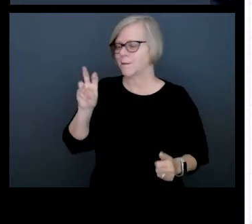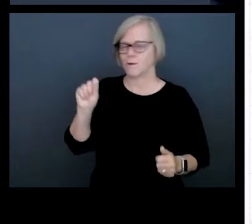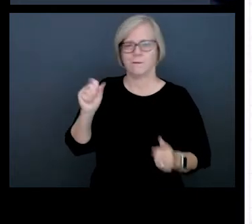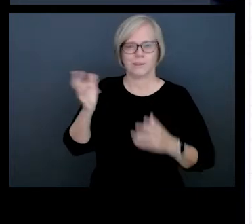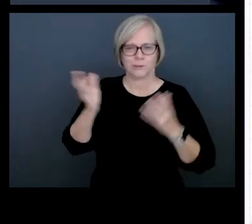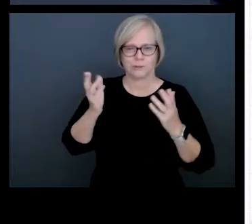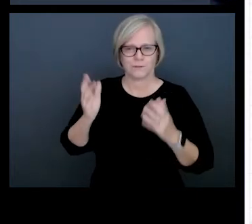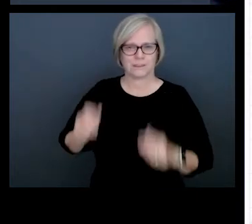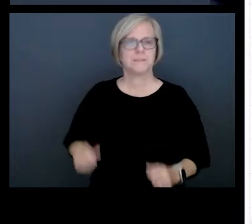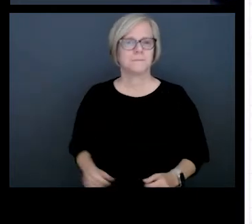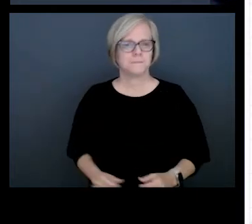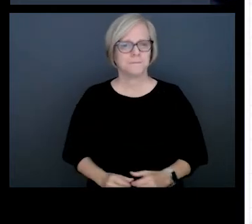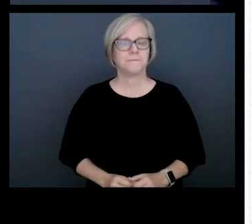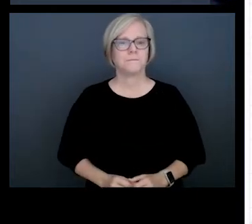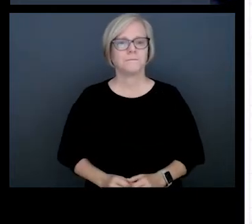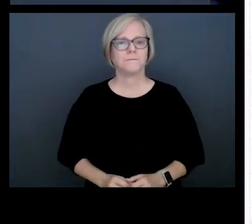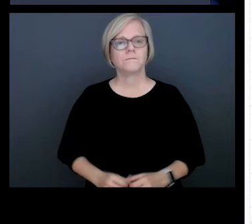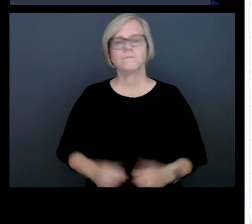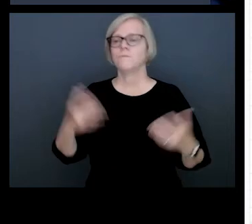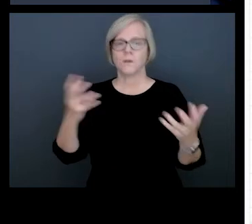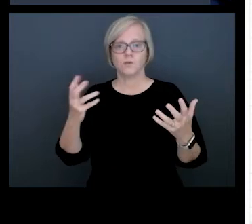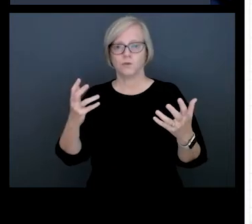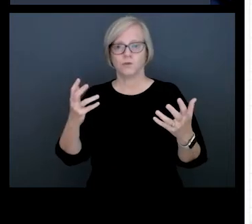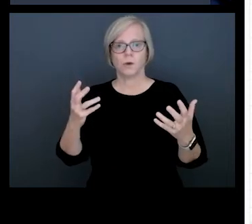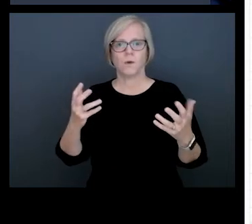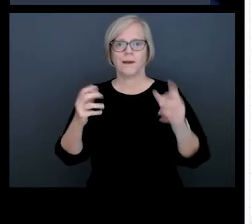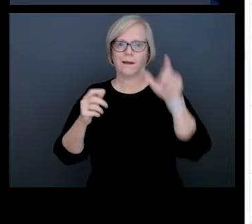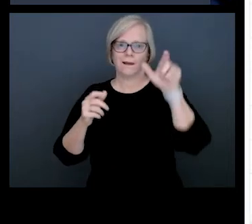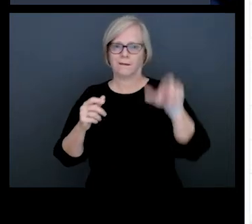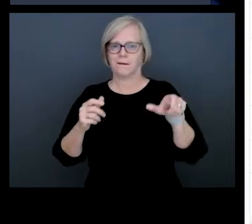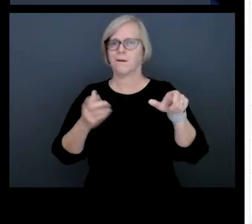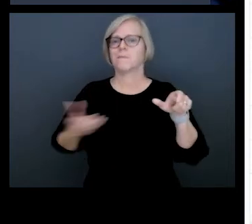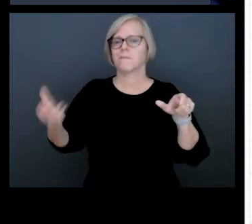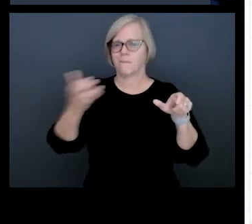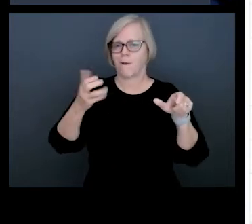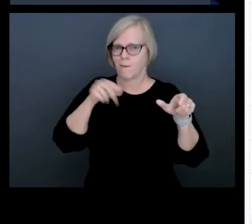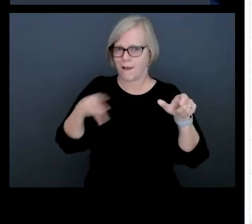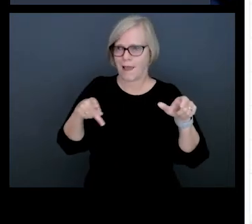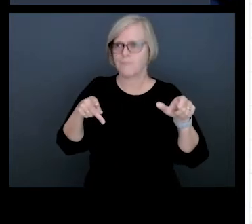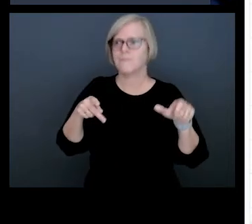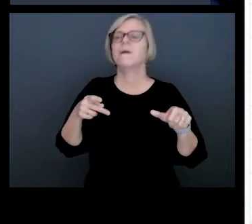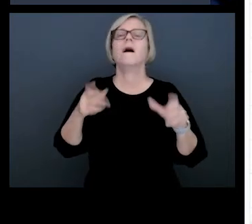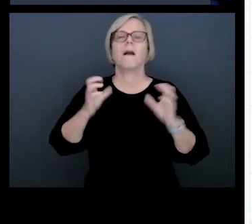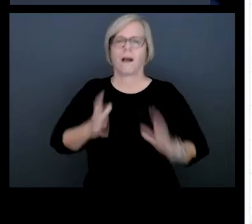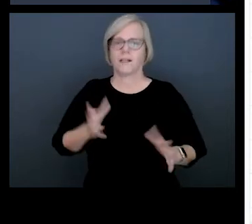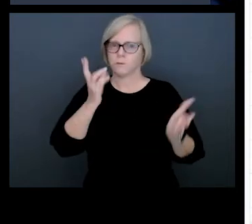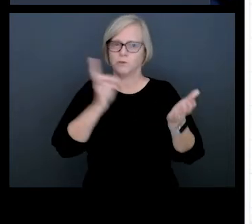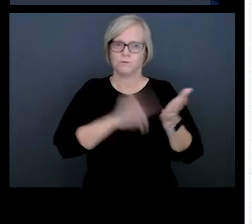So essentially what we have is this mobile application. Customers have to sign in if we're using Cognito